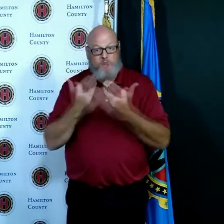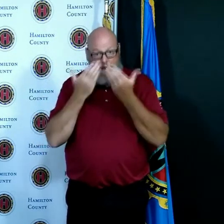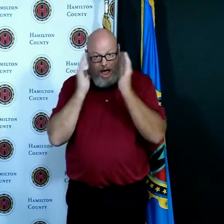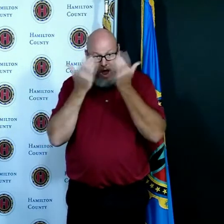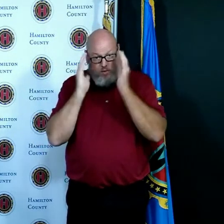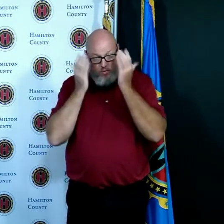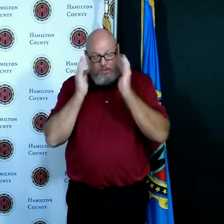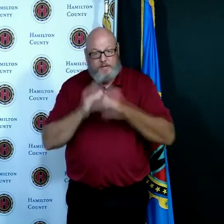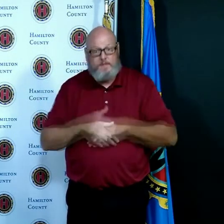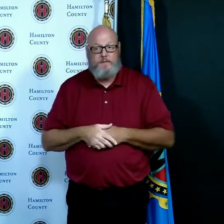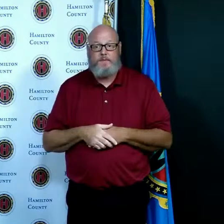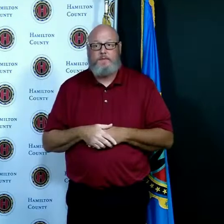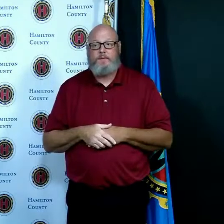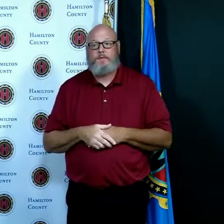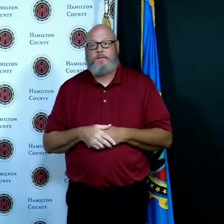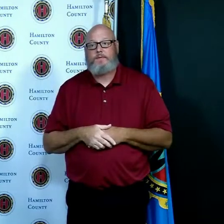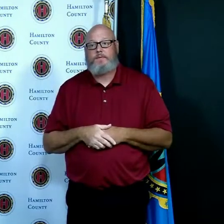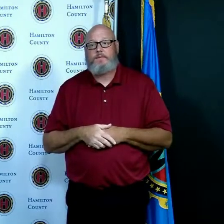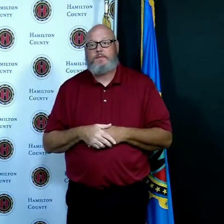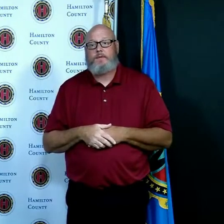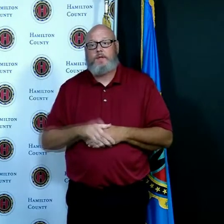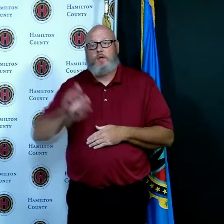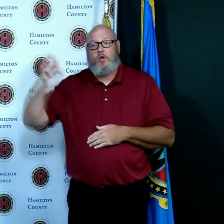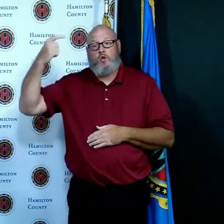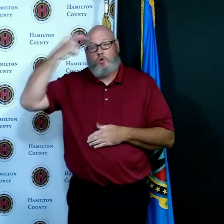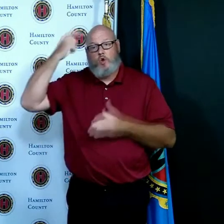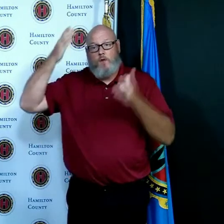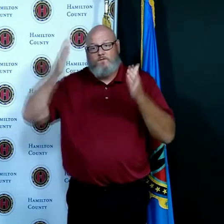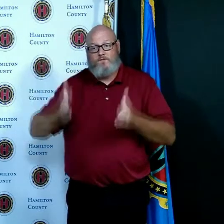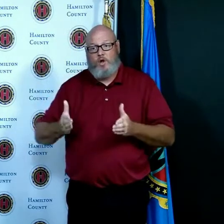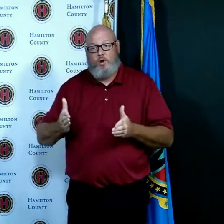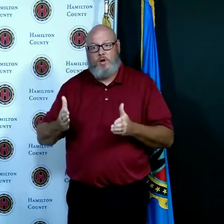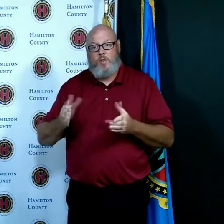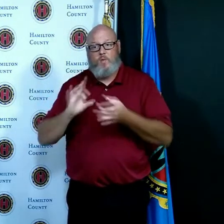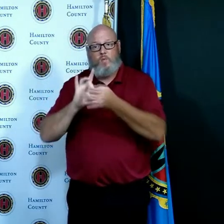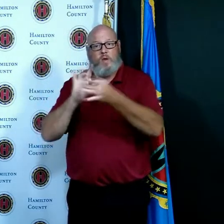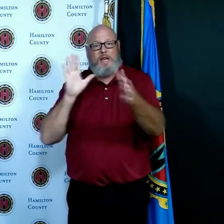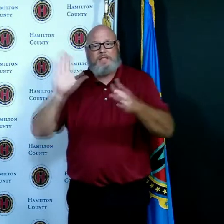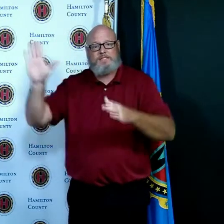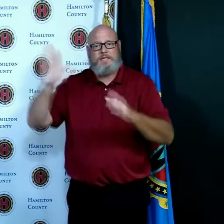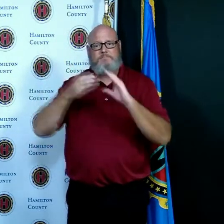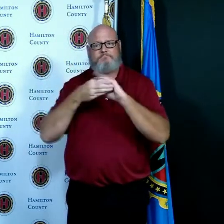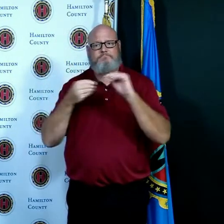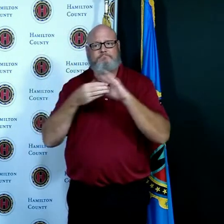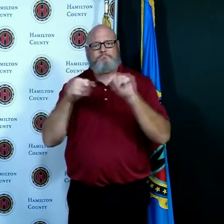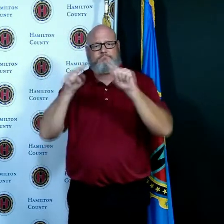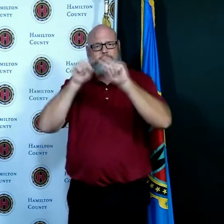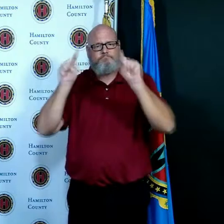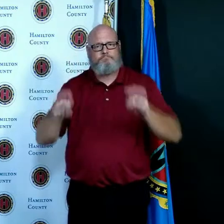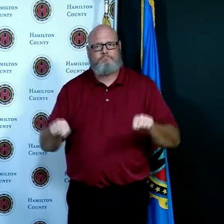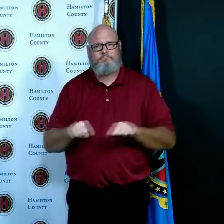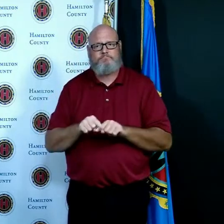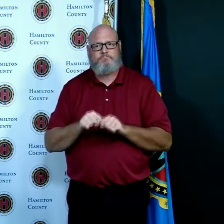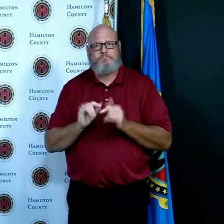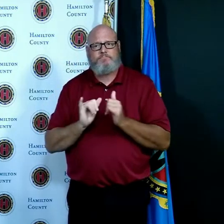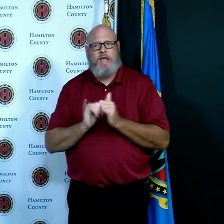released their guidance documents on Friday of last week pertaining to how Halloween can happen and essentially there are no